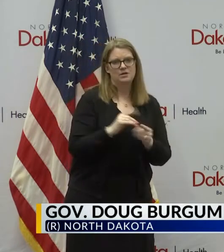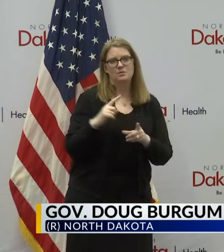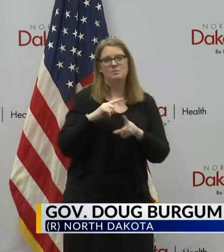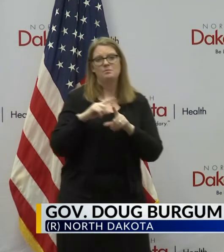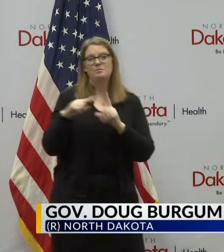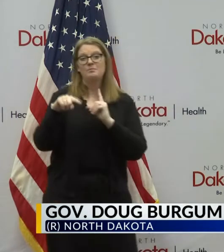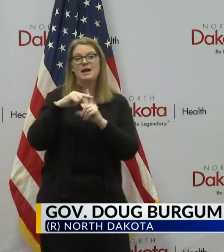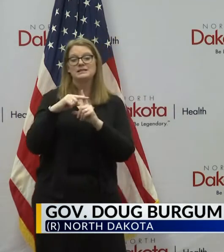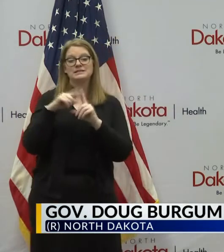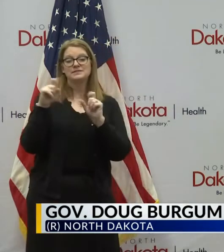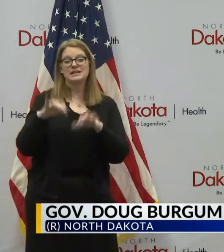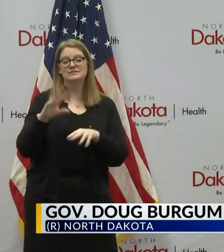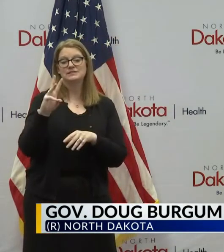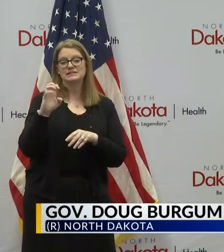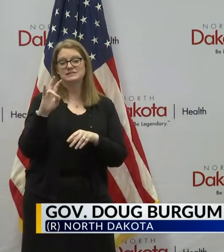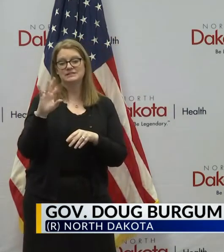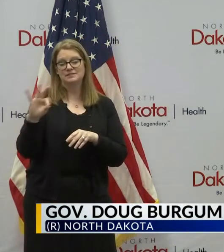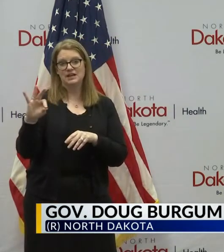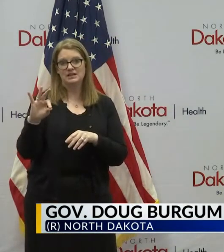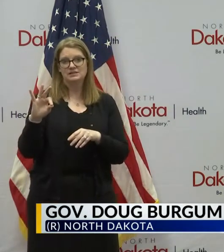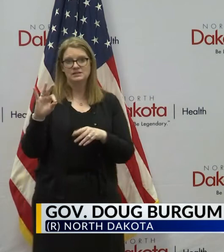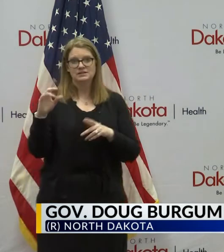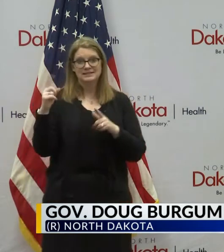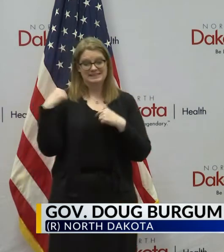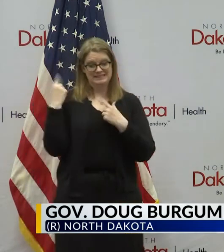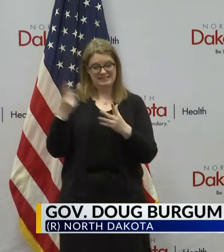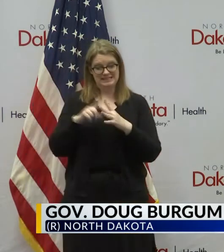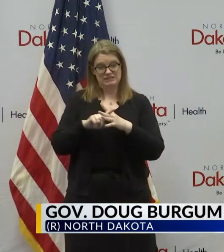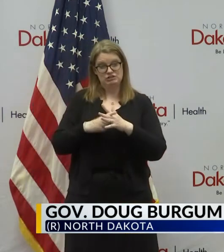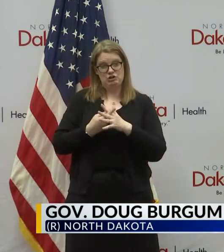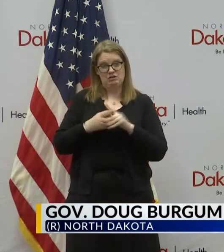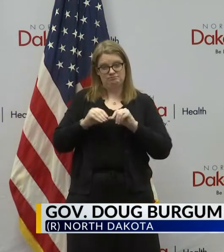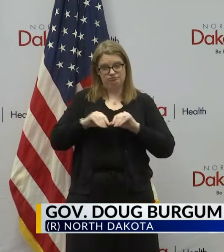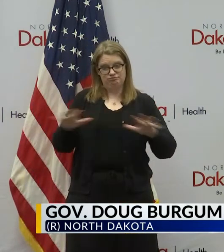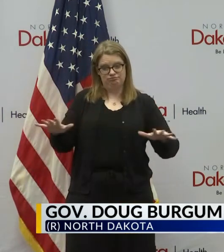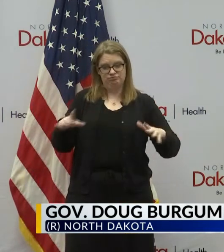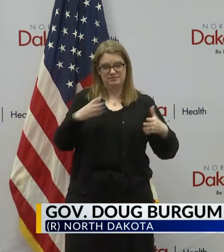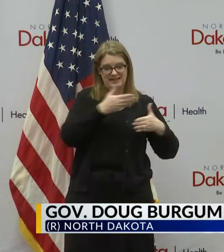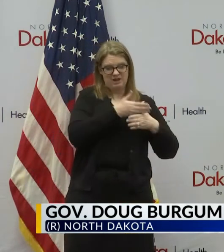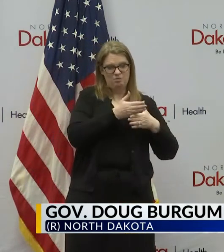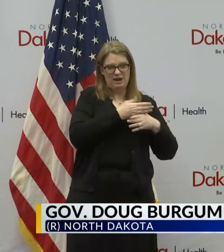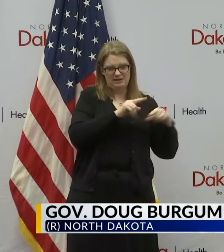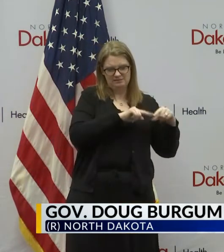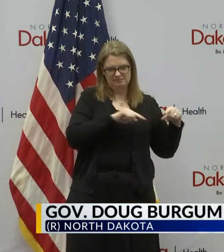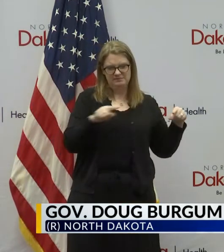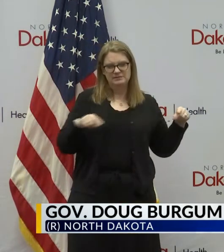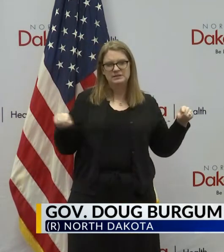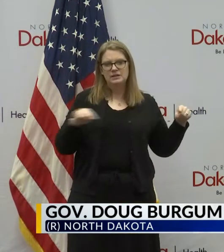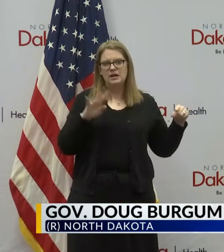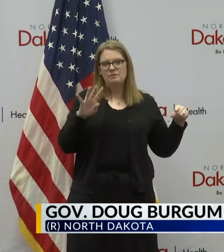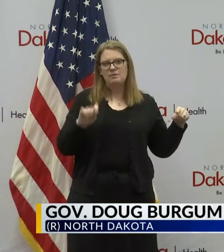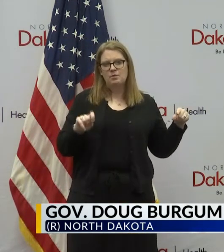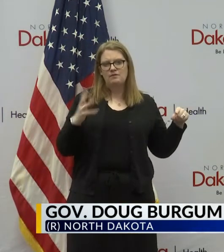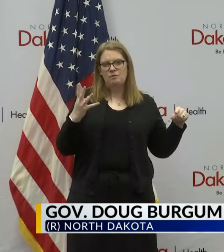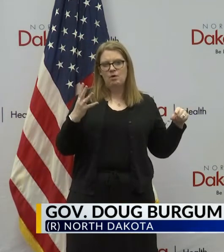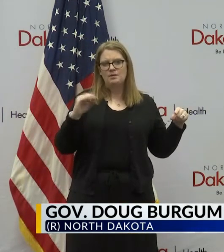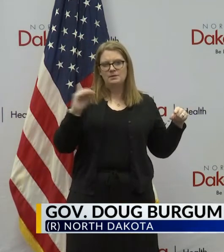NORTH DAKOTA HAS CONDUCTED 15,000 A 89 TESTS WITH A TOTAL OF 679 POSITIVE.